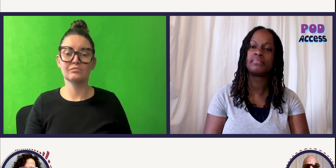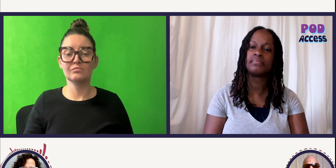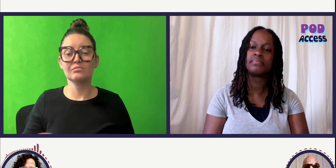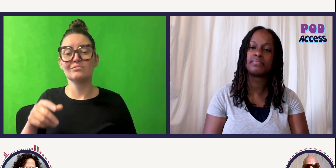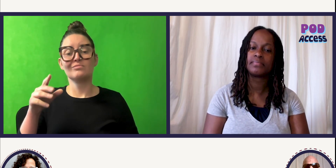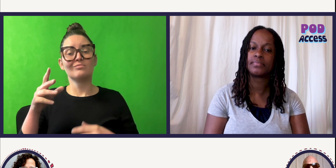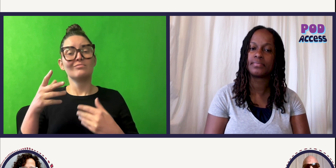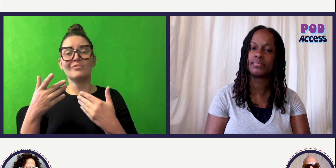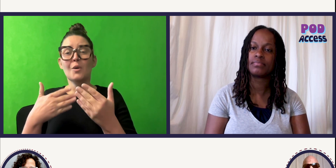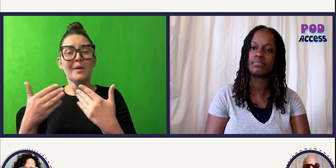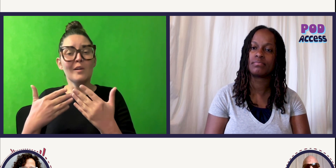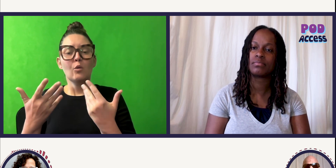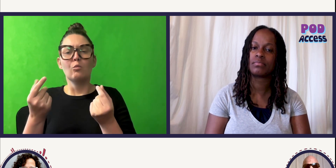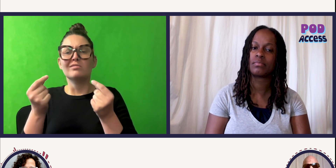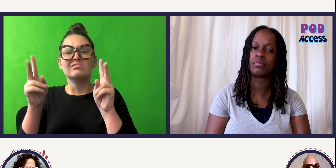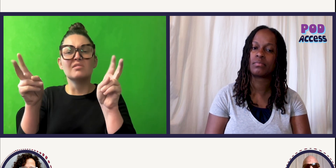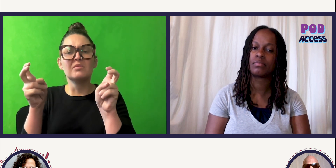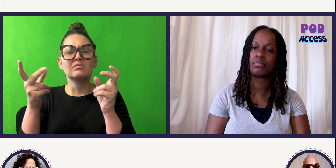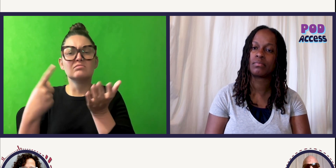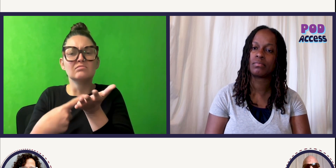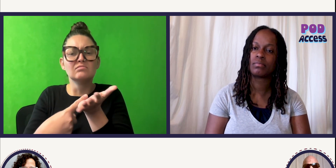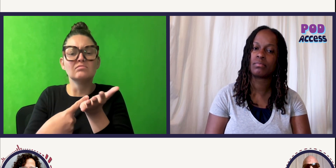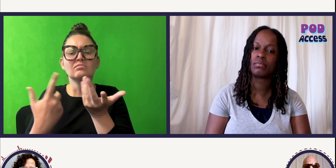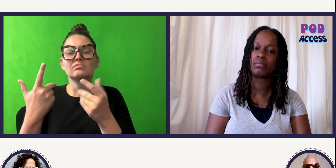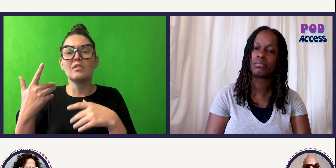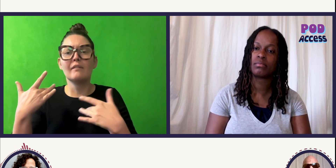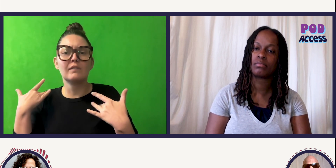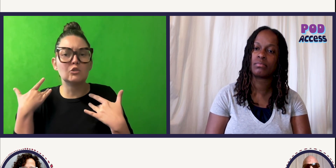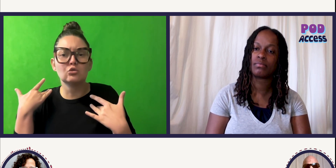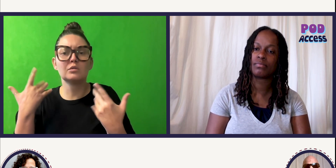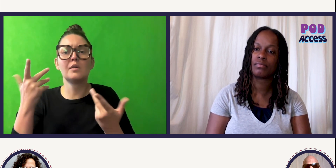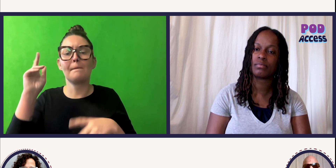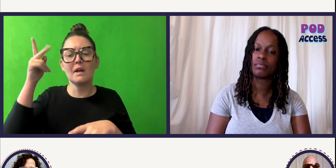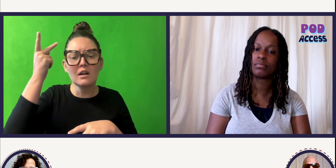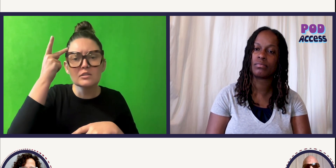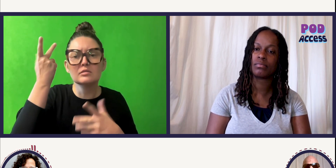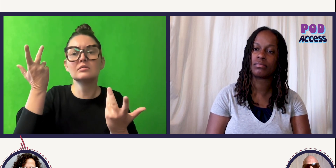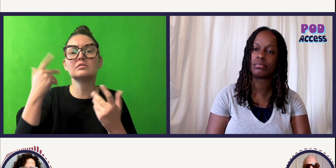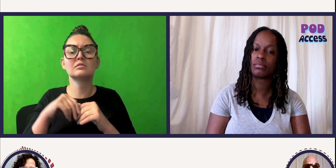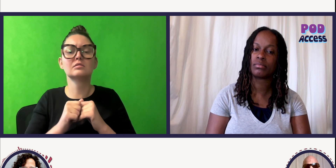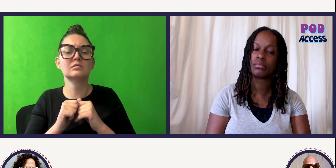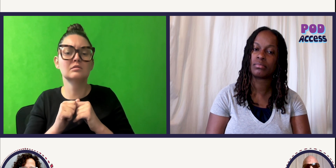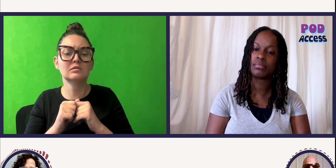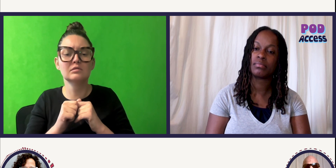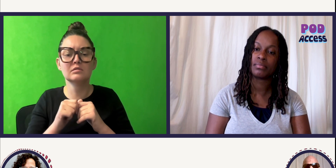No matter the subject—fashion, politics, sports, whatever it is—producing from a d/Deaf or disabled